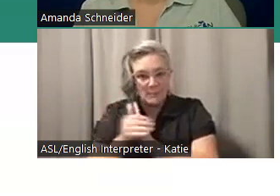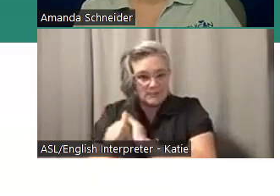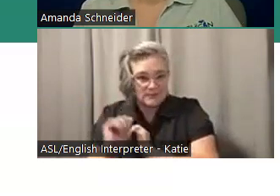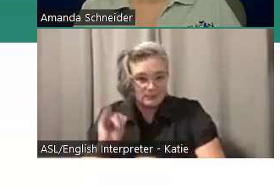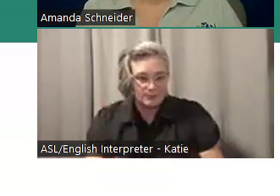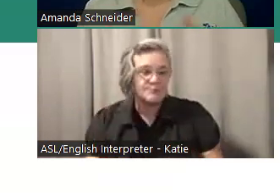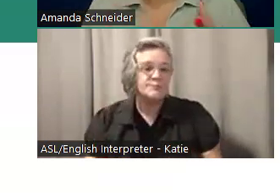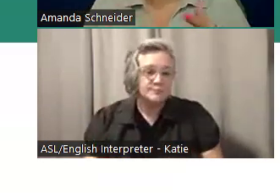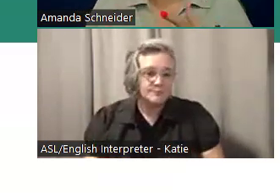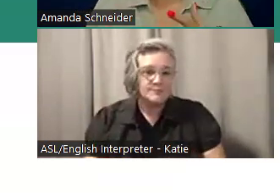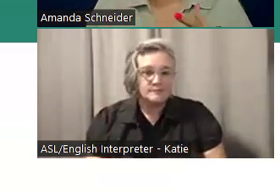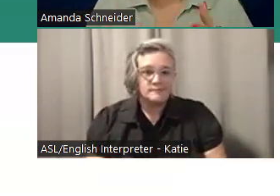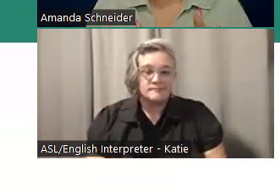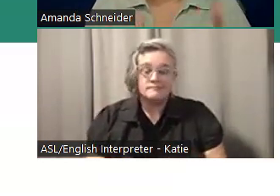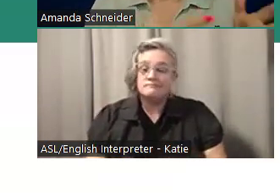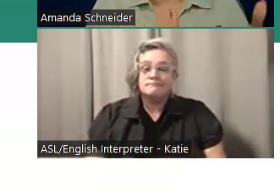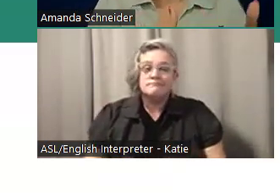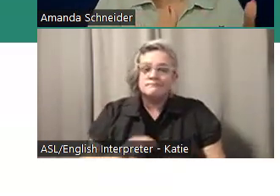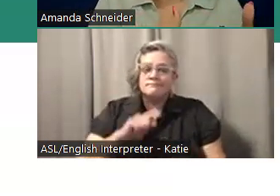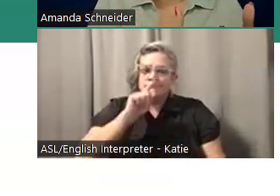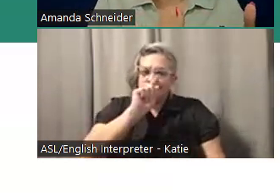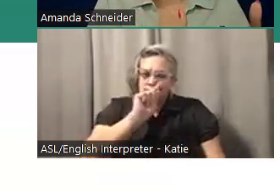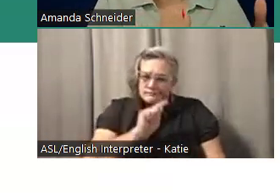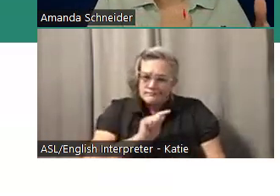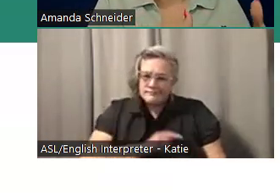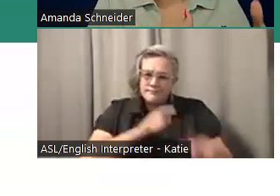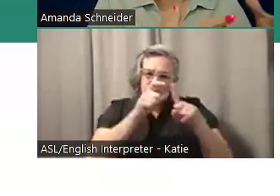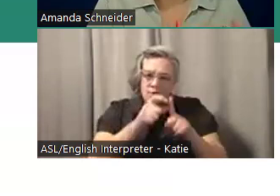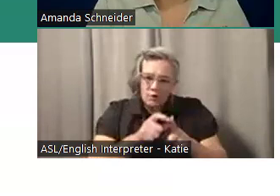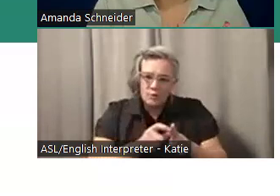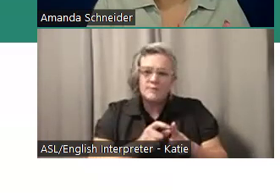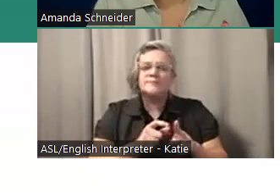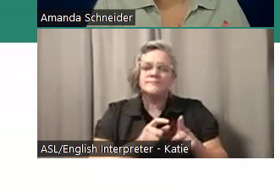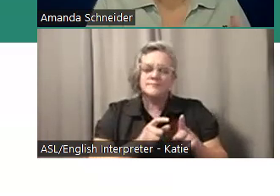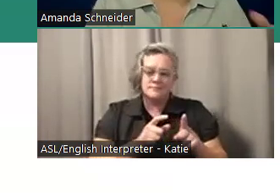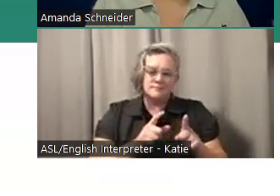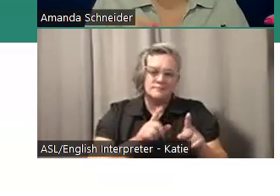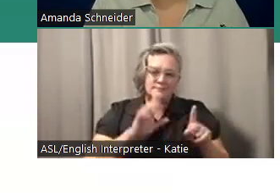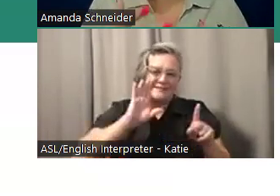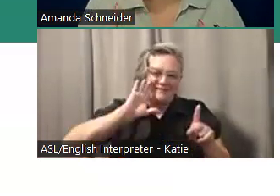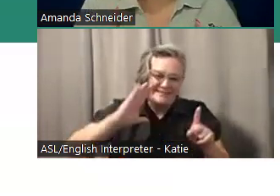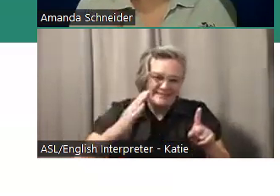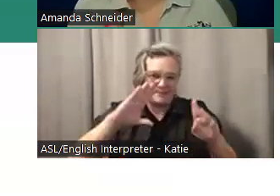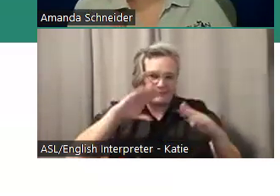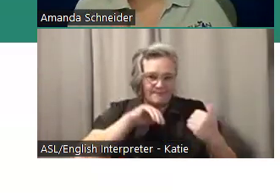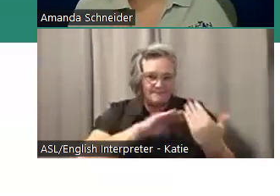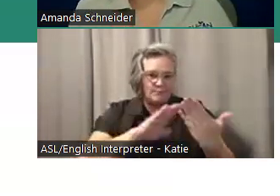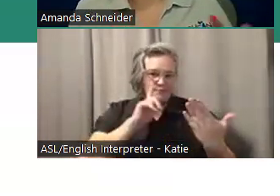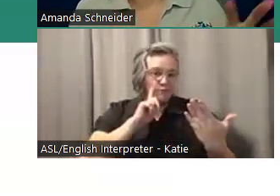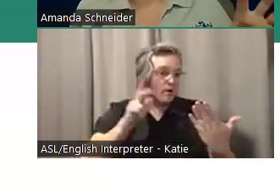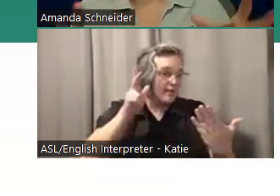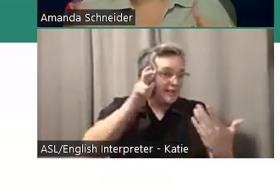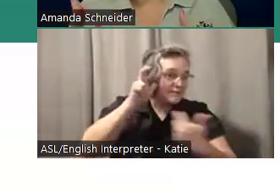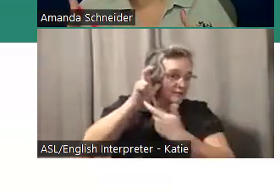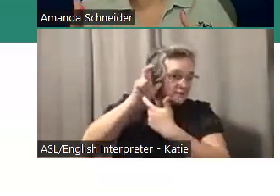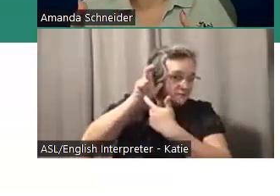So, some of these terms may be more focused on a listening approach, and so I'm going to add in that piece as well about